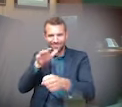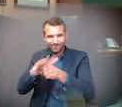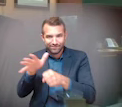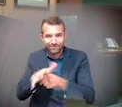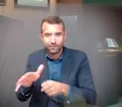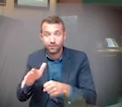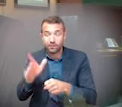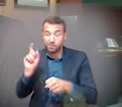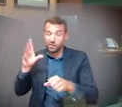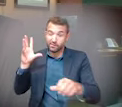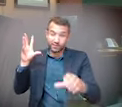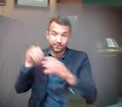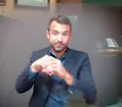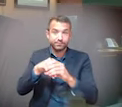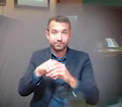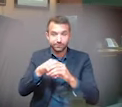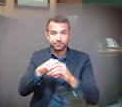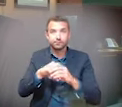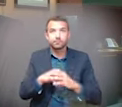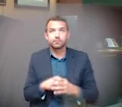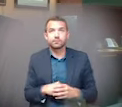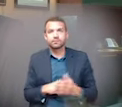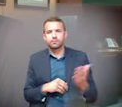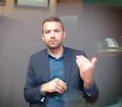That accessibility is important- >> Diane: Beth, can